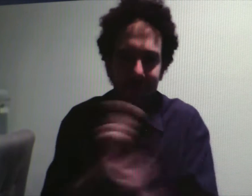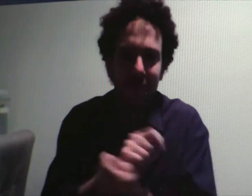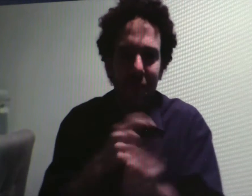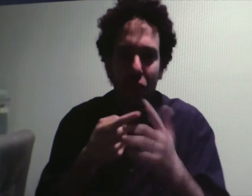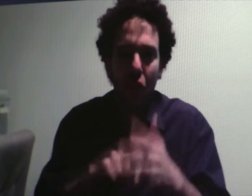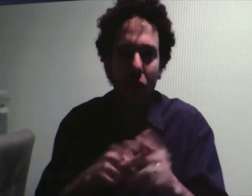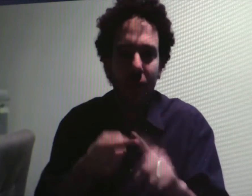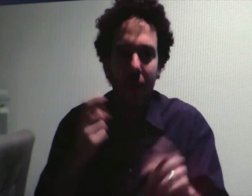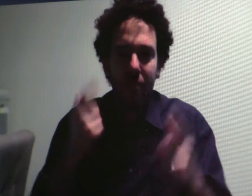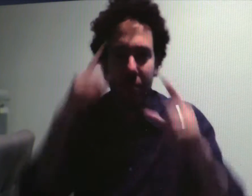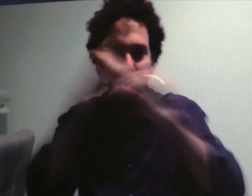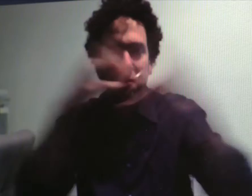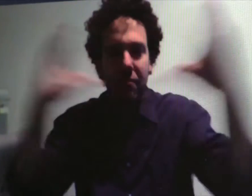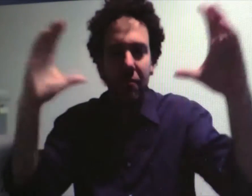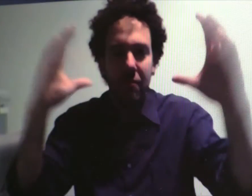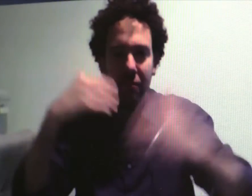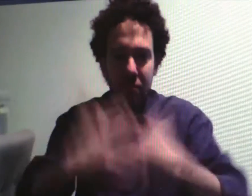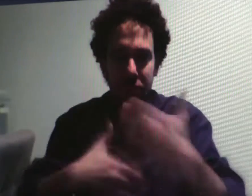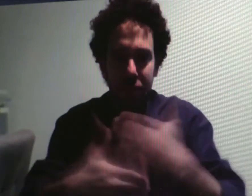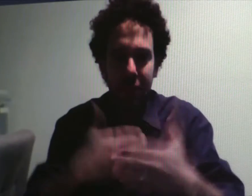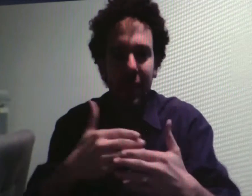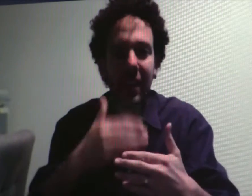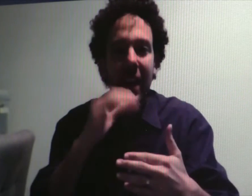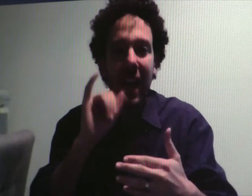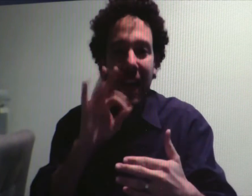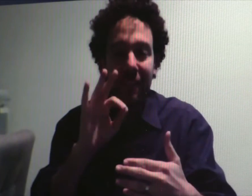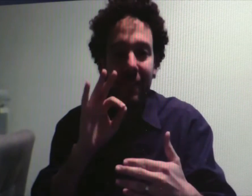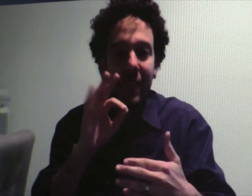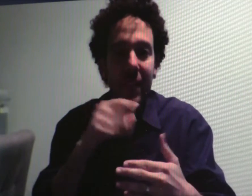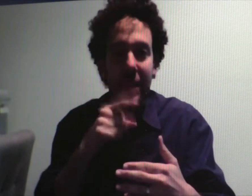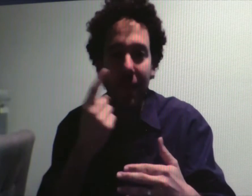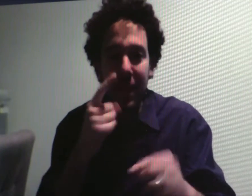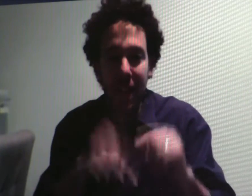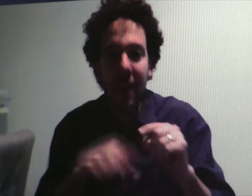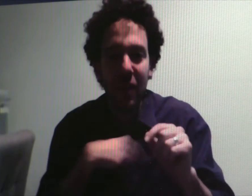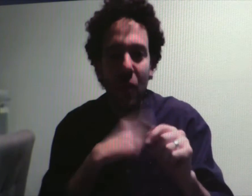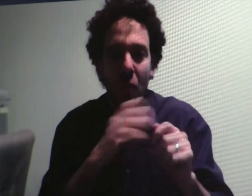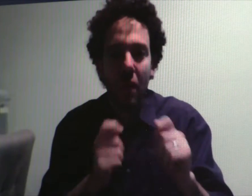And we shift their mindset to continue on with the visualization process from there.